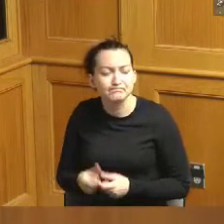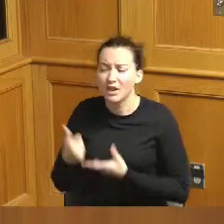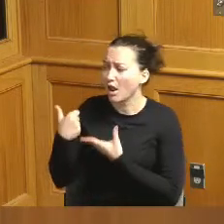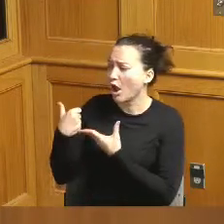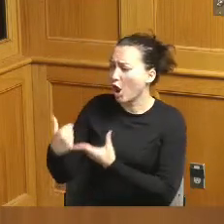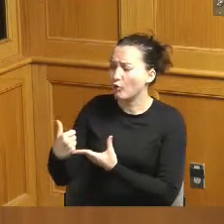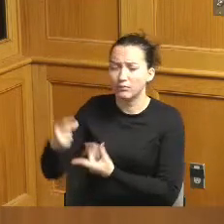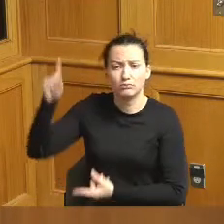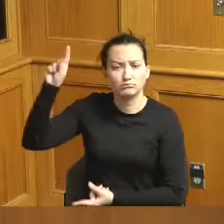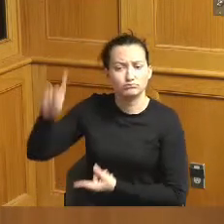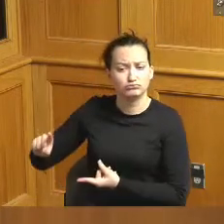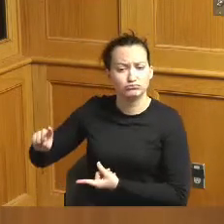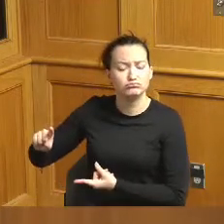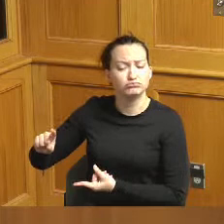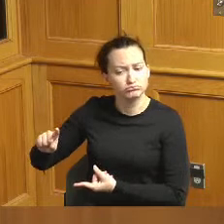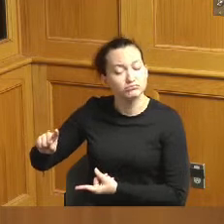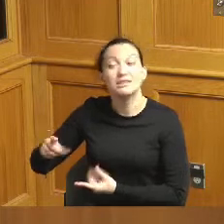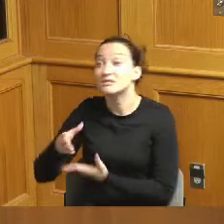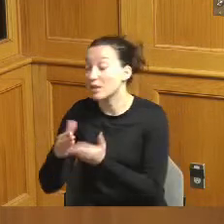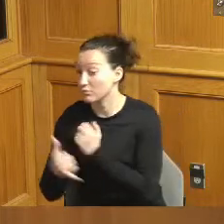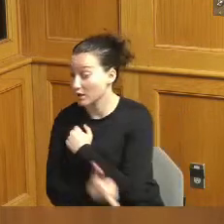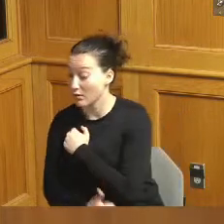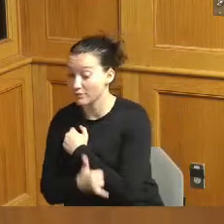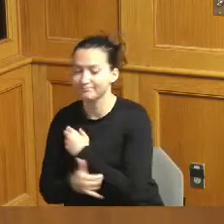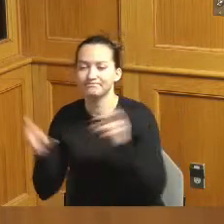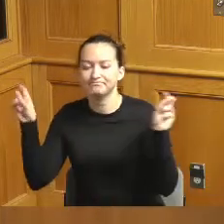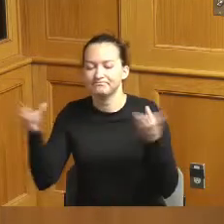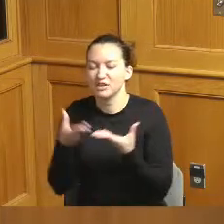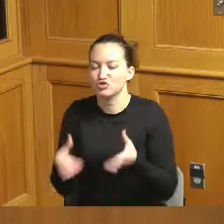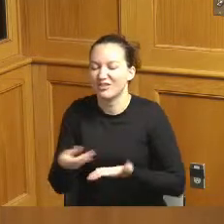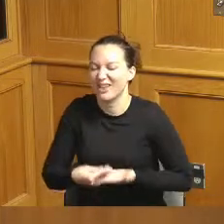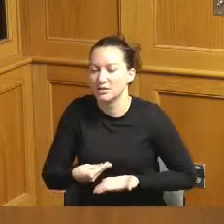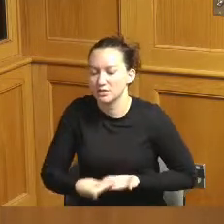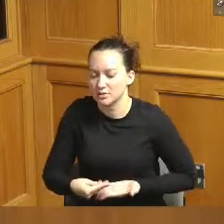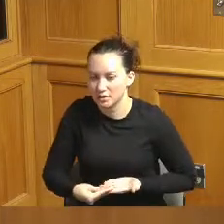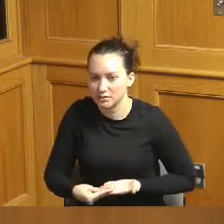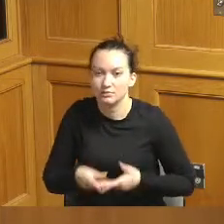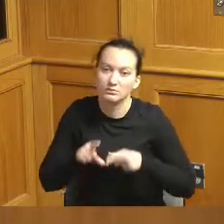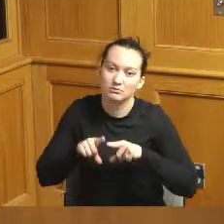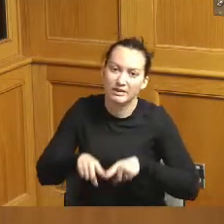offset what in some counties would be general fund depending on how they're structured would